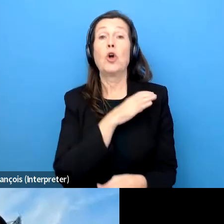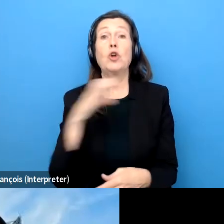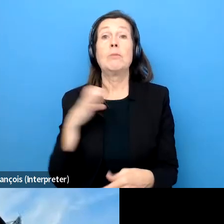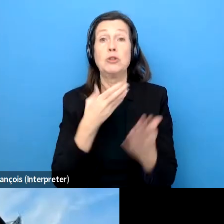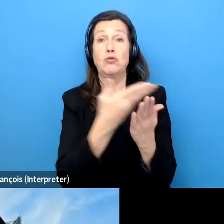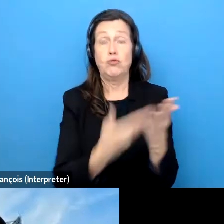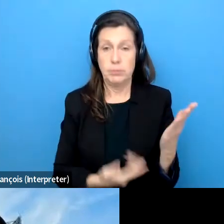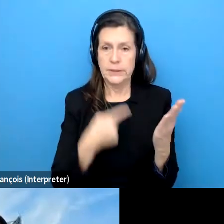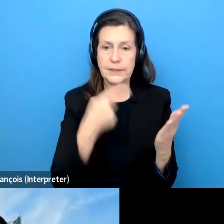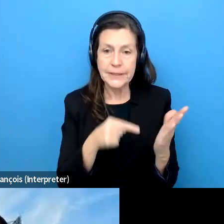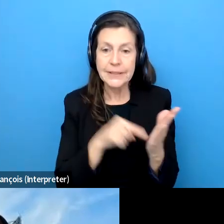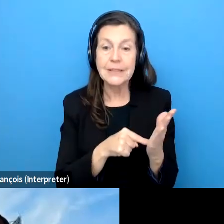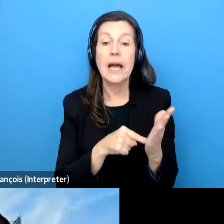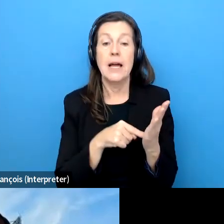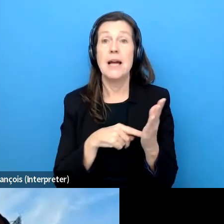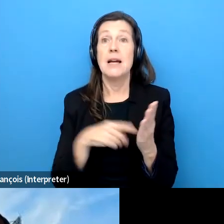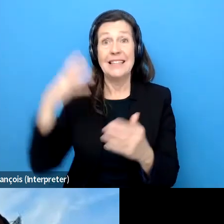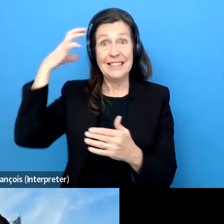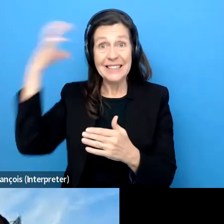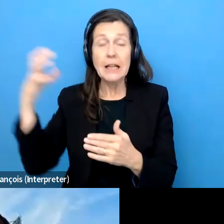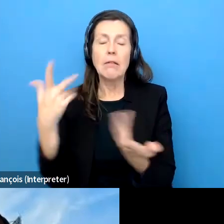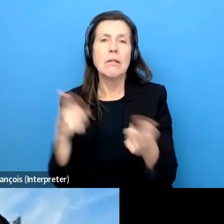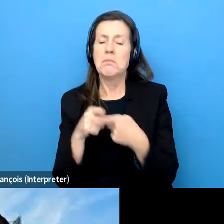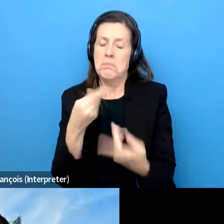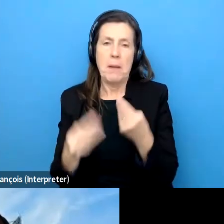include people with substance and alcohol abuse disorder,